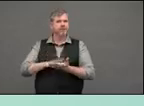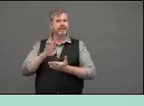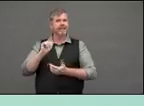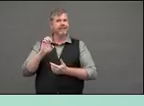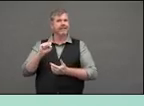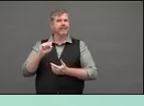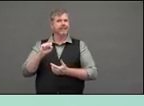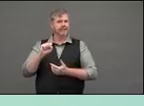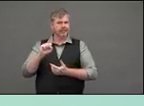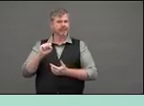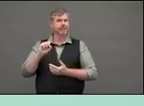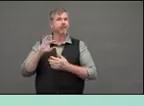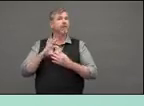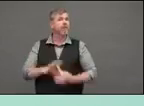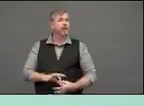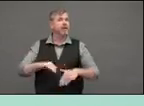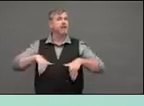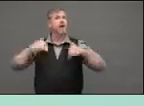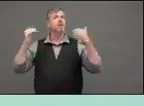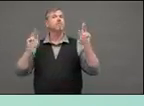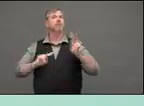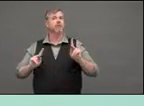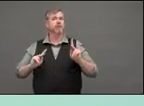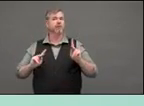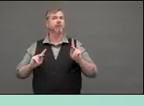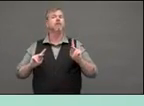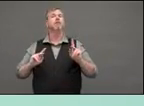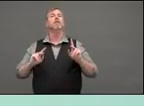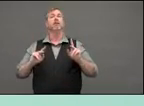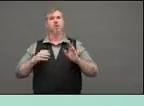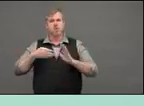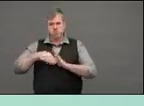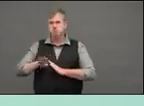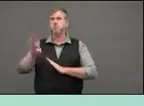has been increasing far greater than